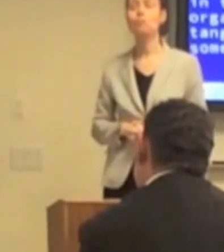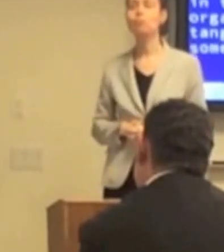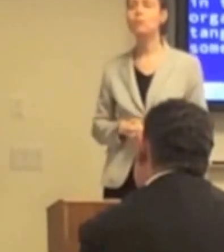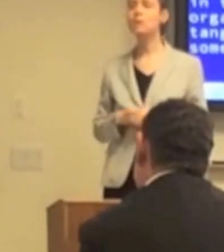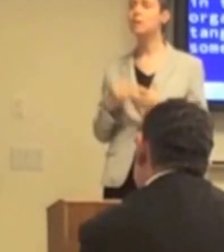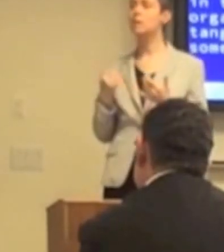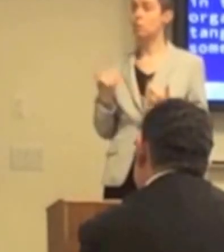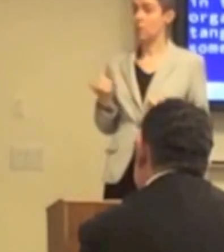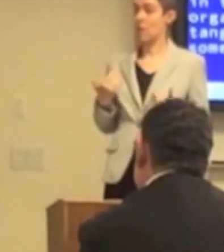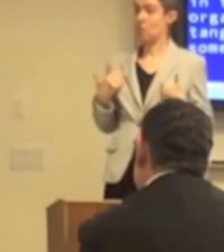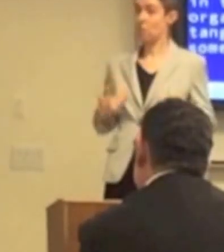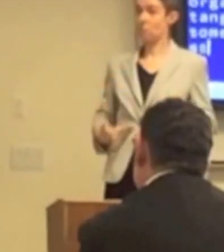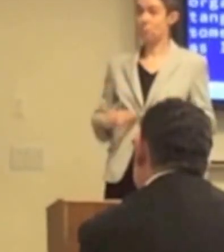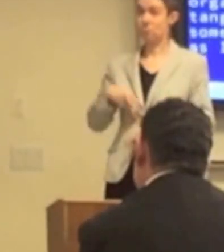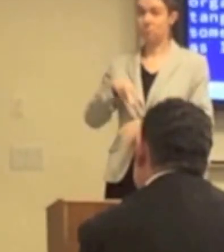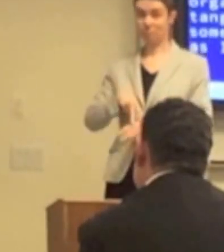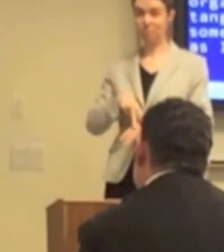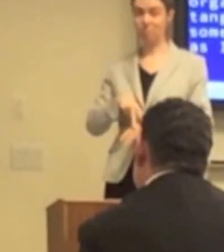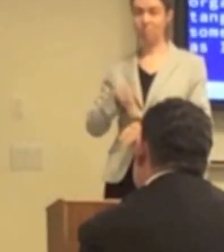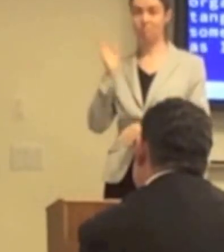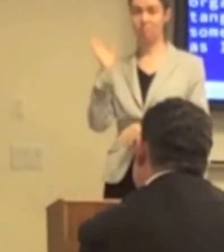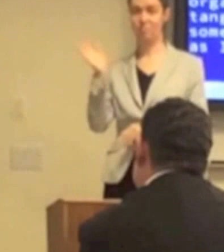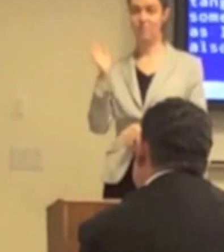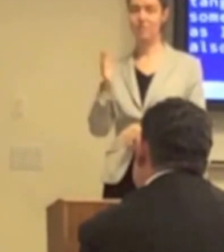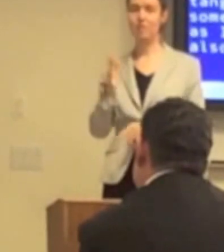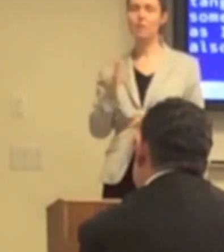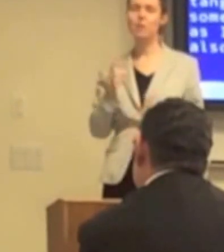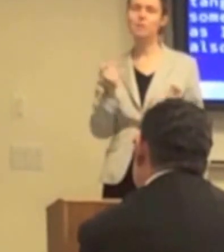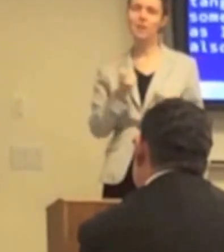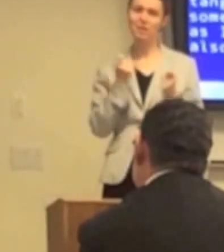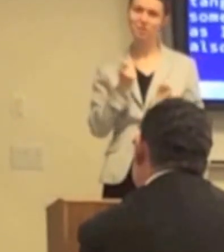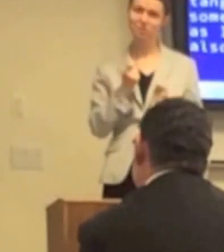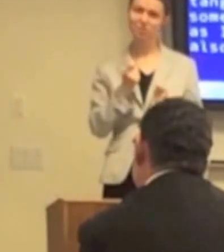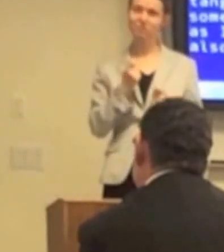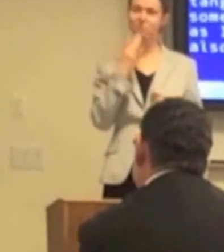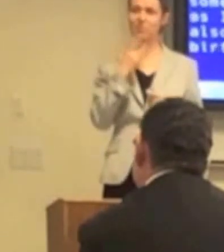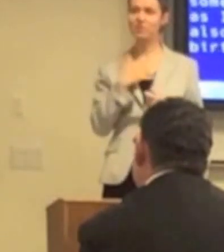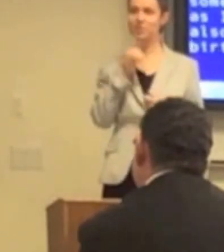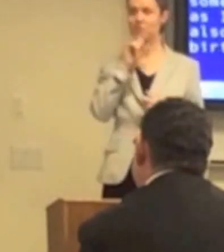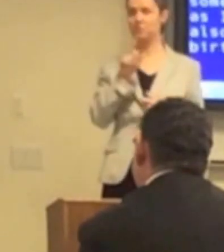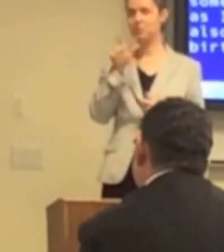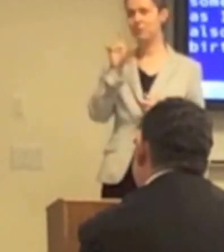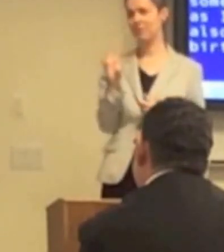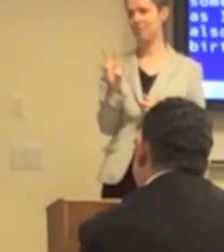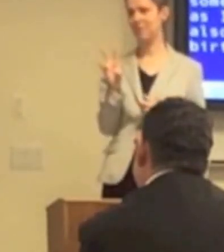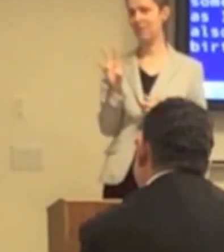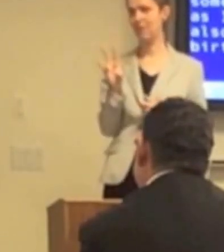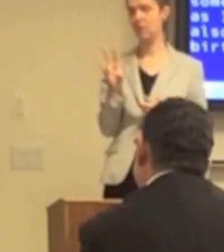Today as I stand before you I am also celebrating my 27th birthday.